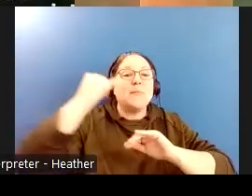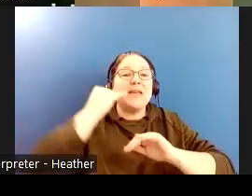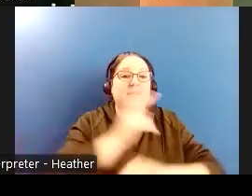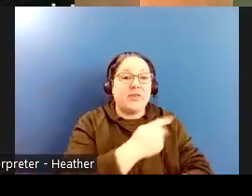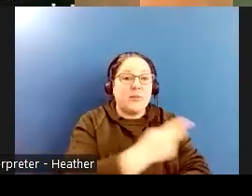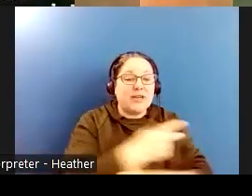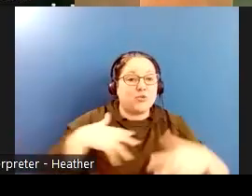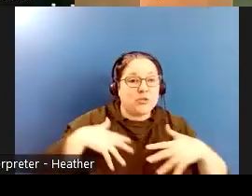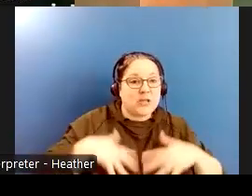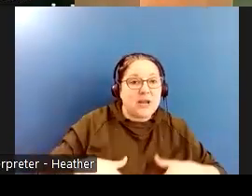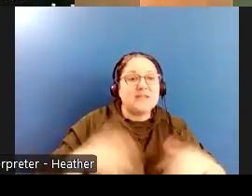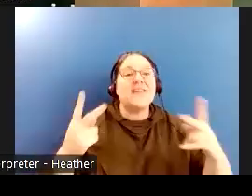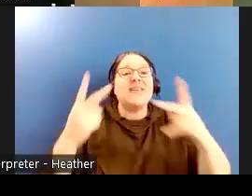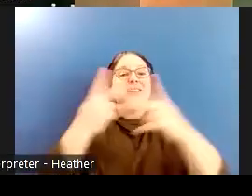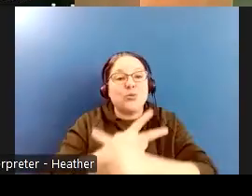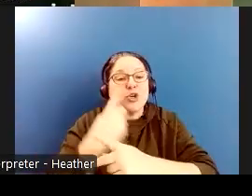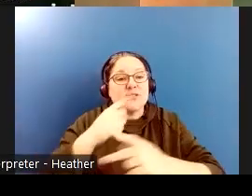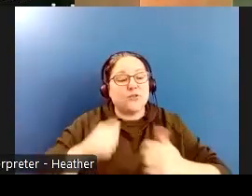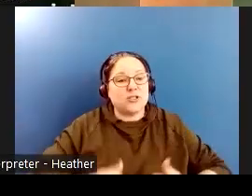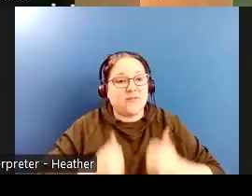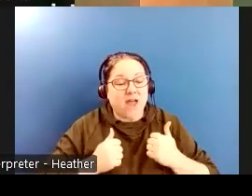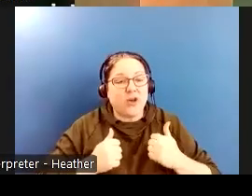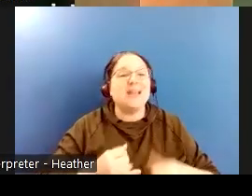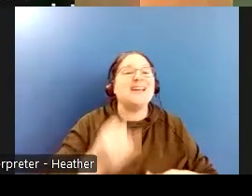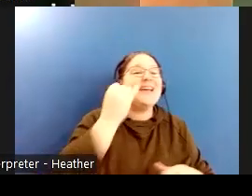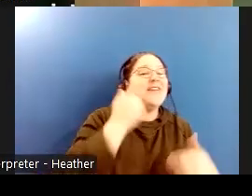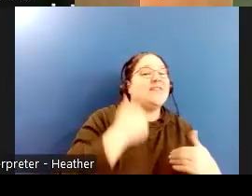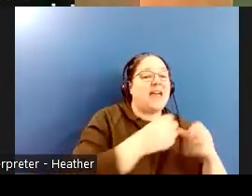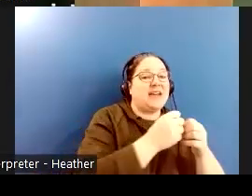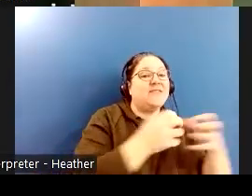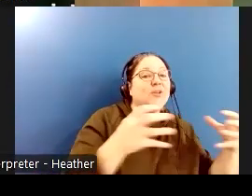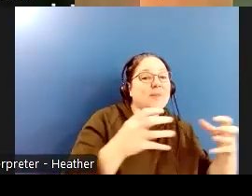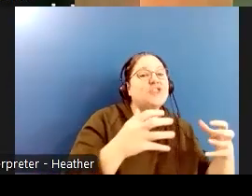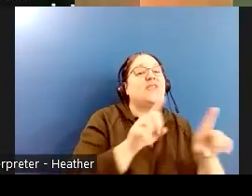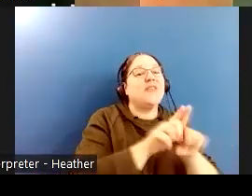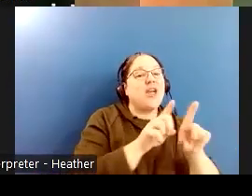they did worse in terms of survival if they had inflammation, they did worse in terms of survival.